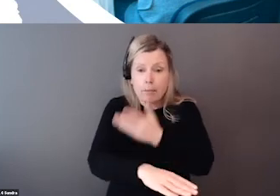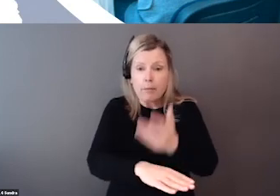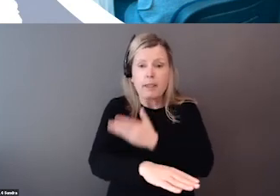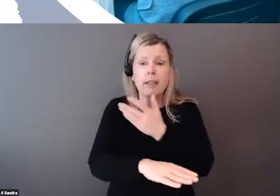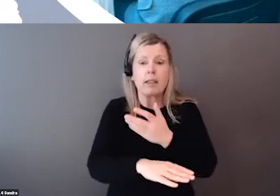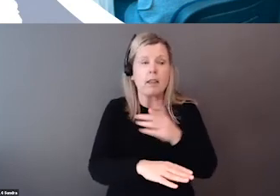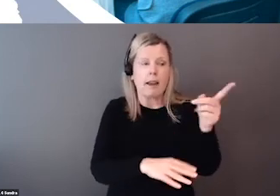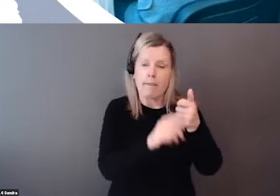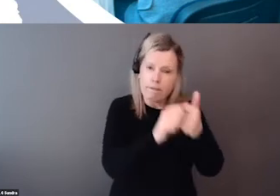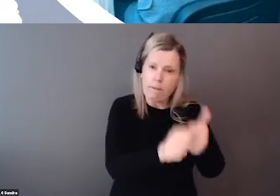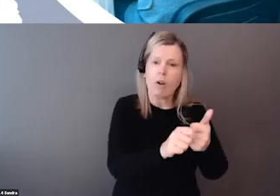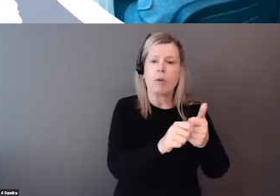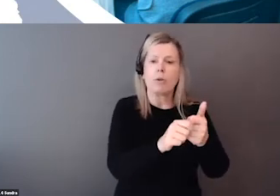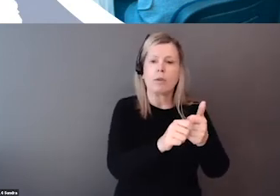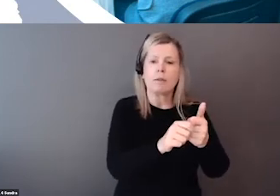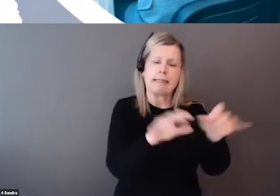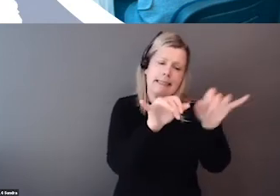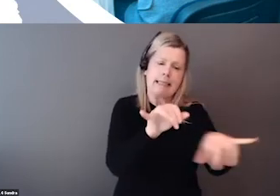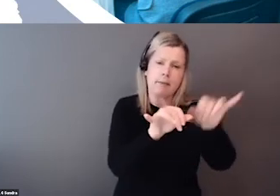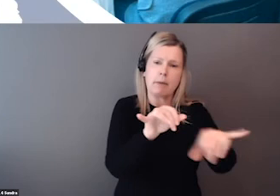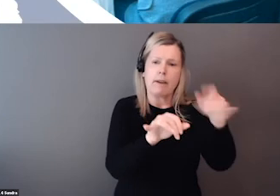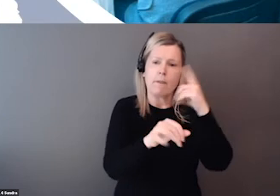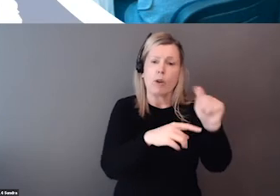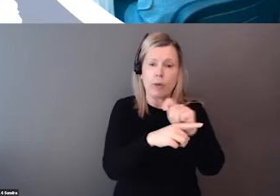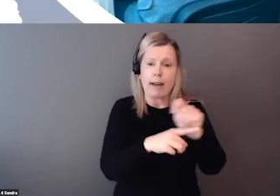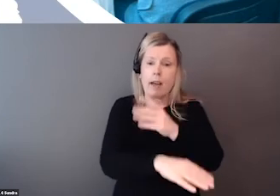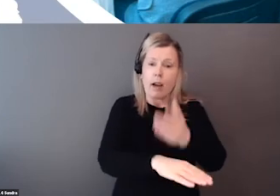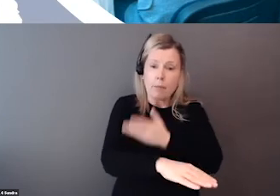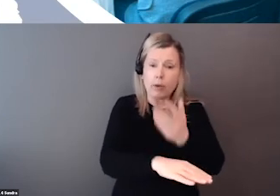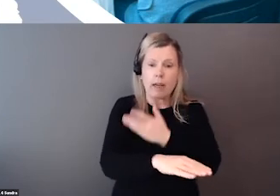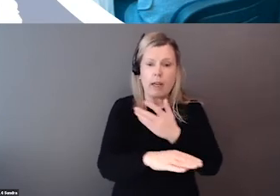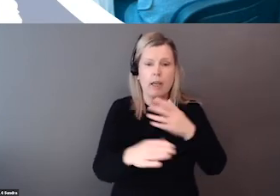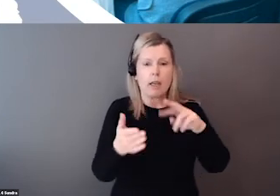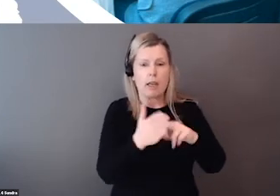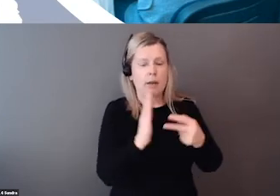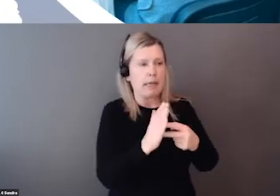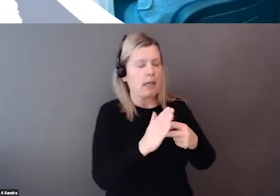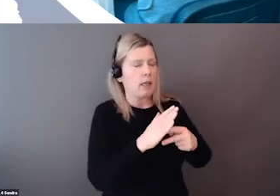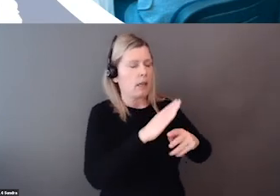The inaccessible training interfaces will compromise your performance, and this will cause a feedback loop